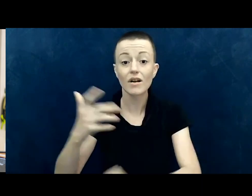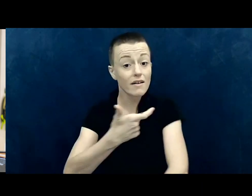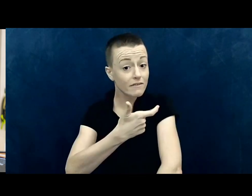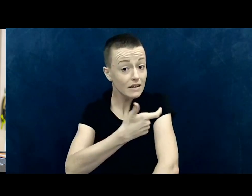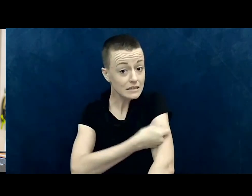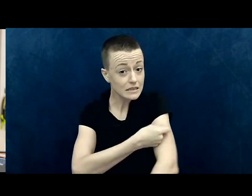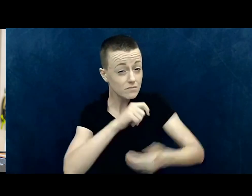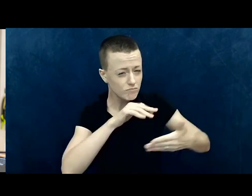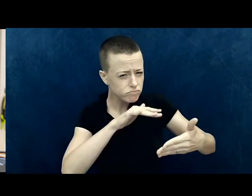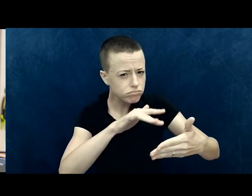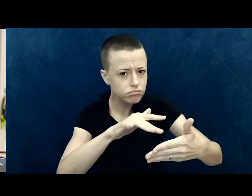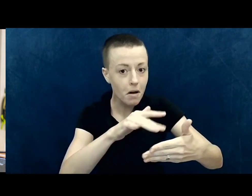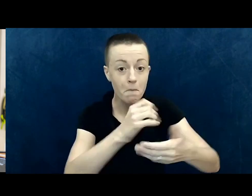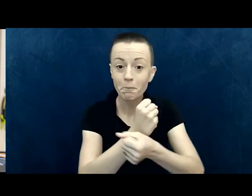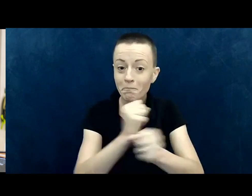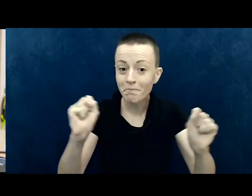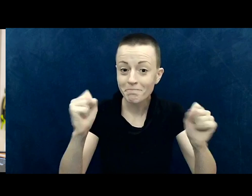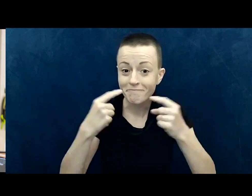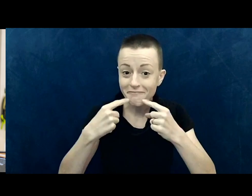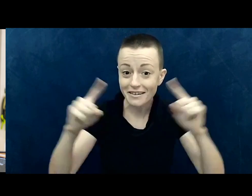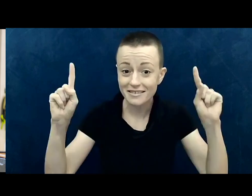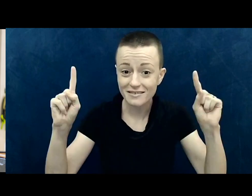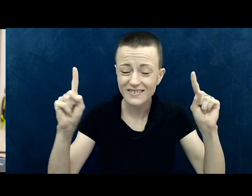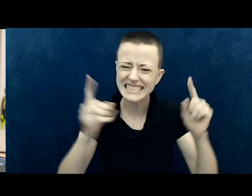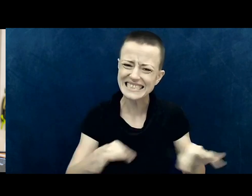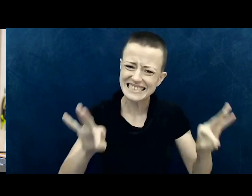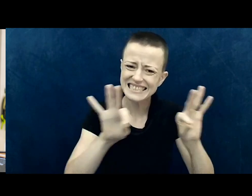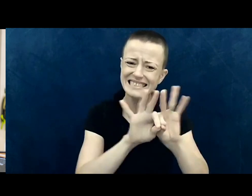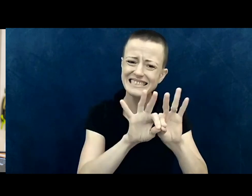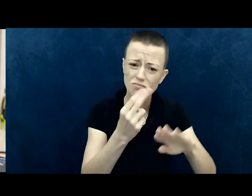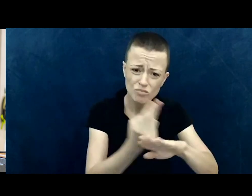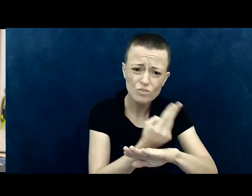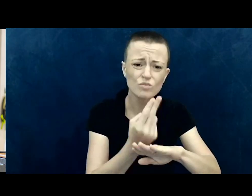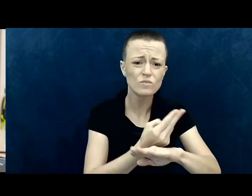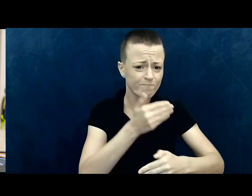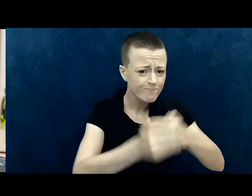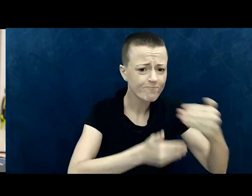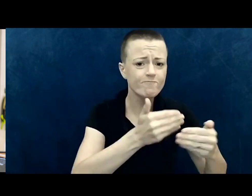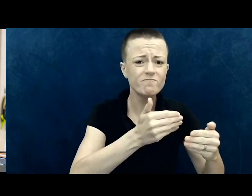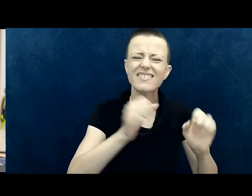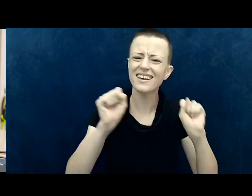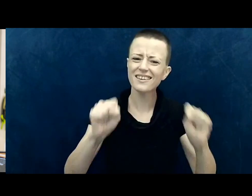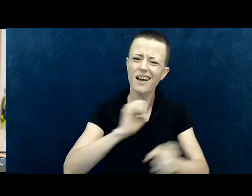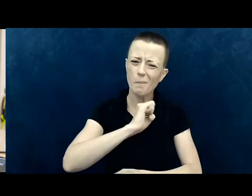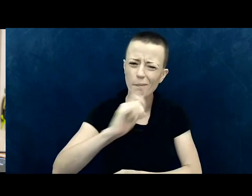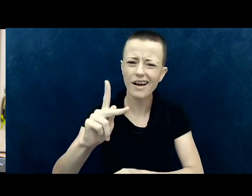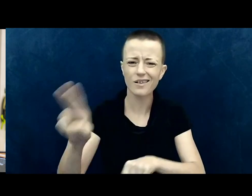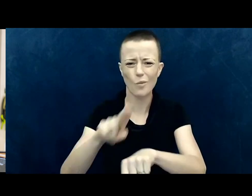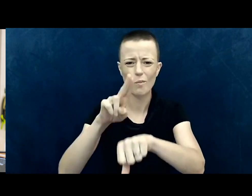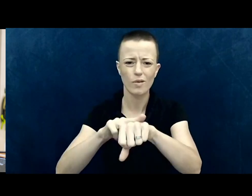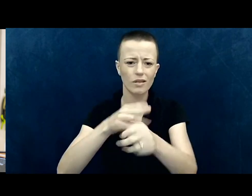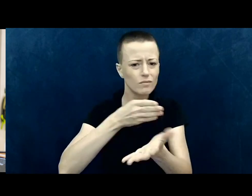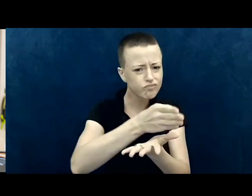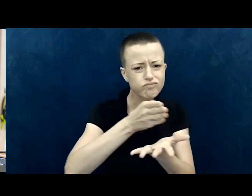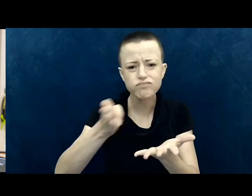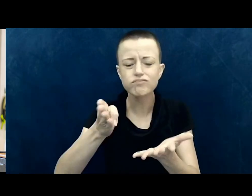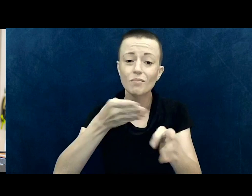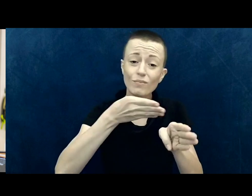Vaccines have been proven to be safe and effective and are one of the most important tools we have to allow us to return to normal